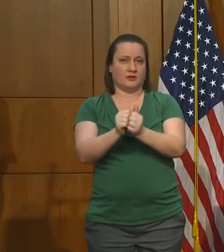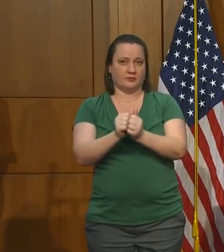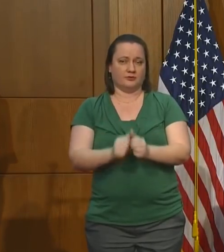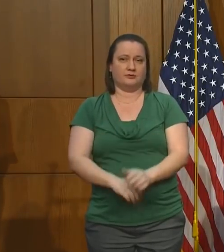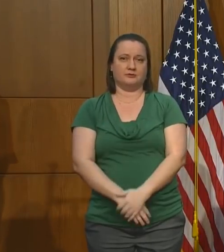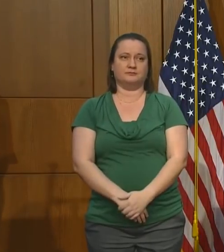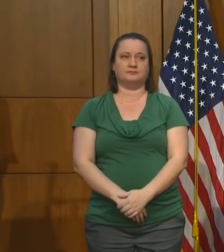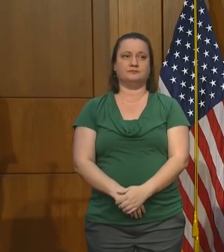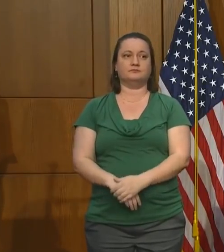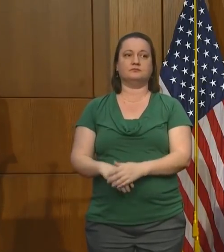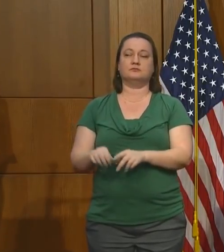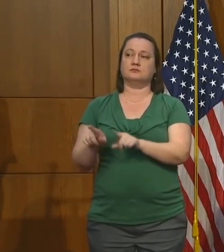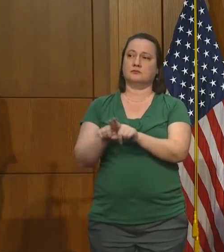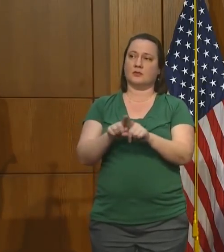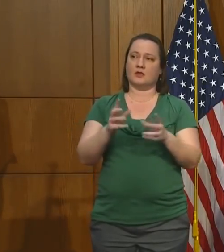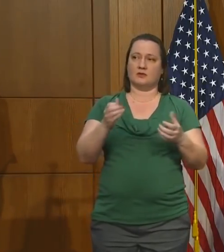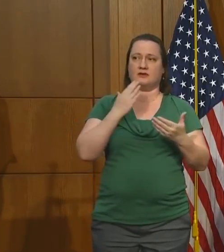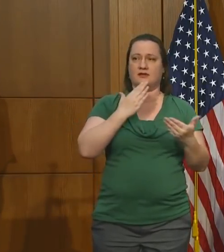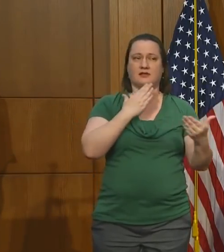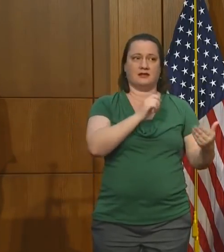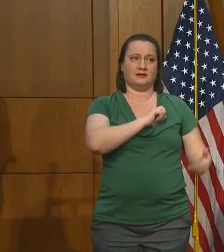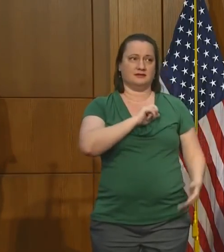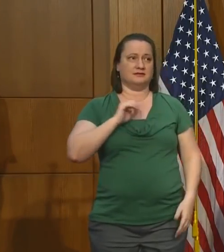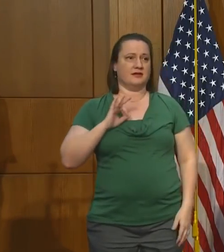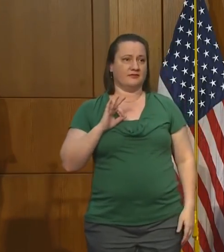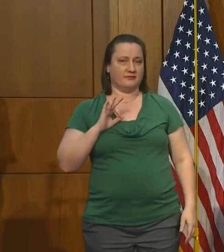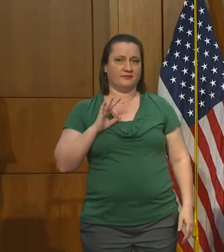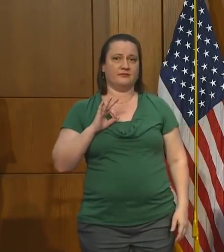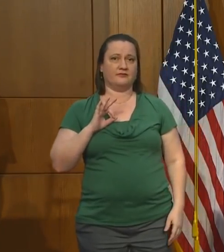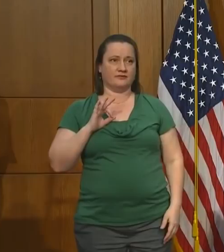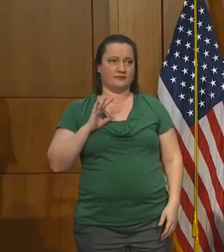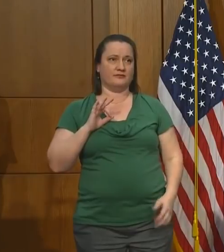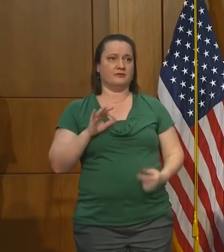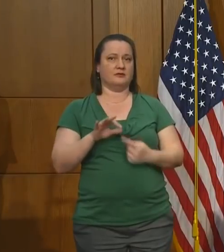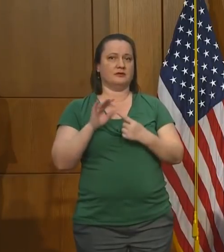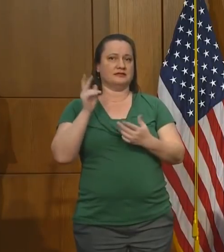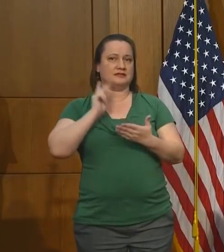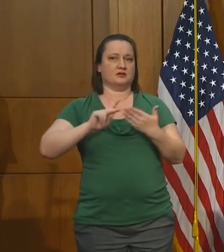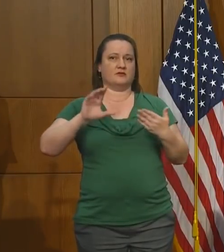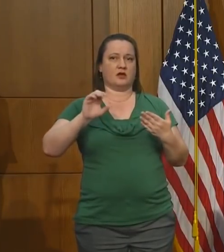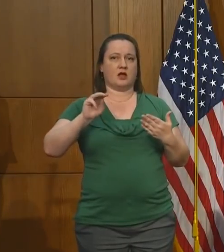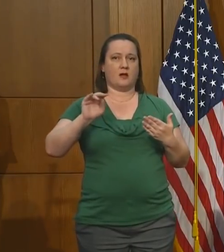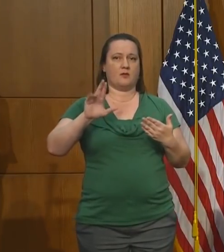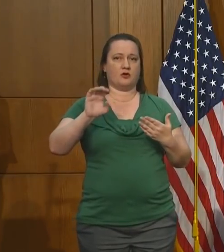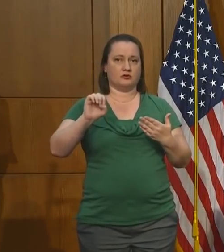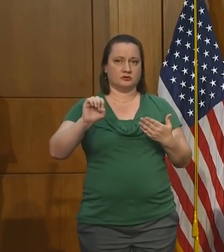VIRGINIA I SAY THANK YOU WE ARE IN THIS TOGETHER AND WE'LL GET THROUGH THIS TOGETHER I ALSO